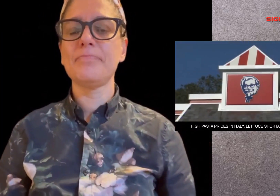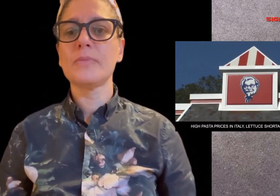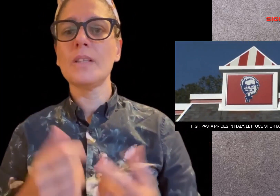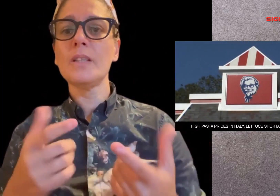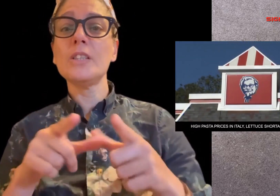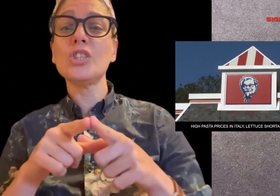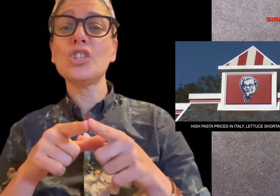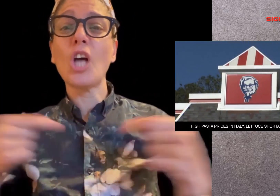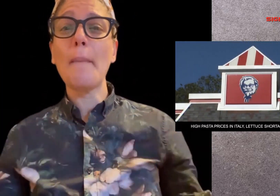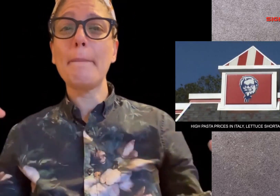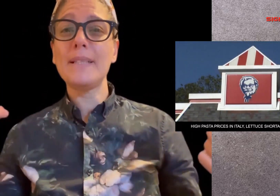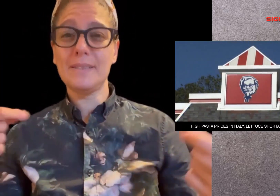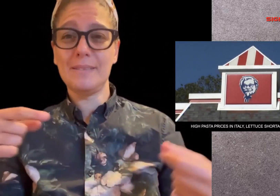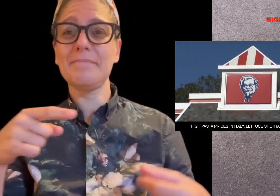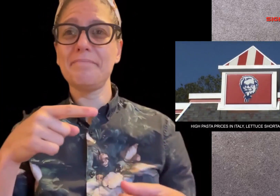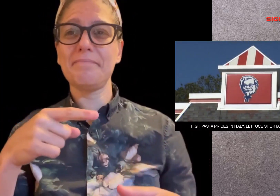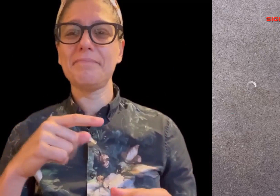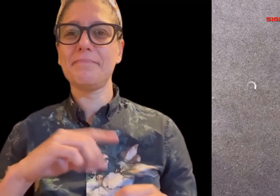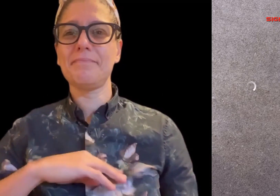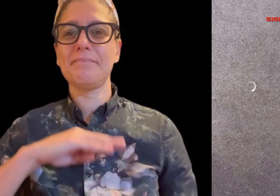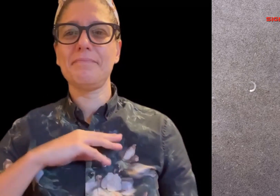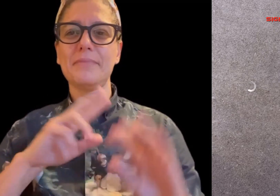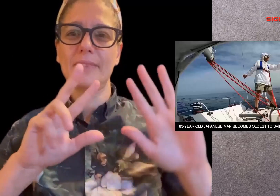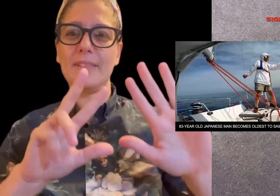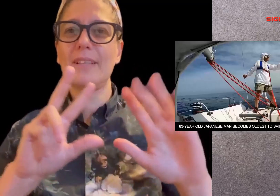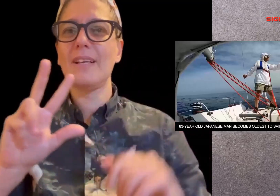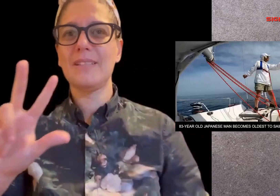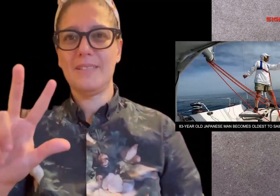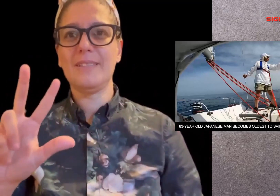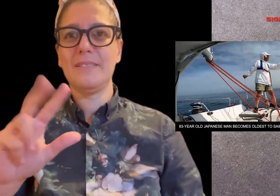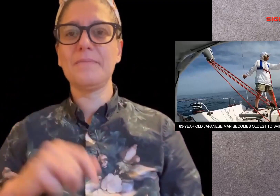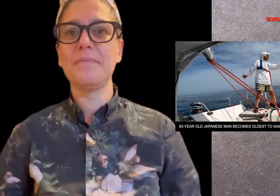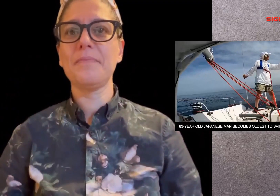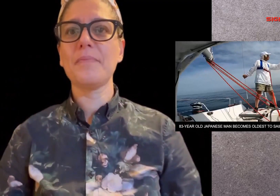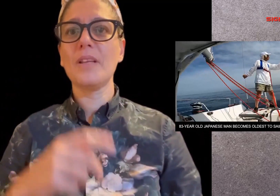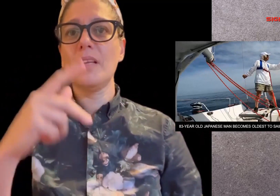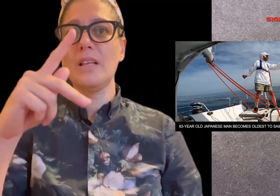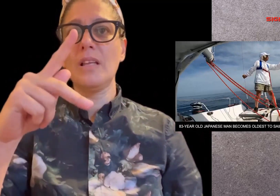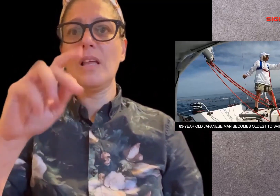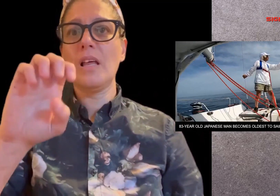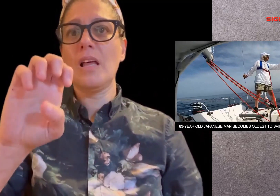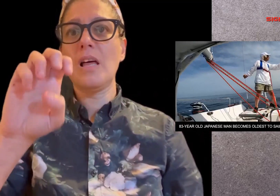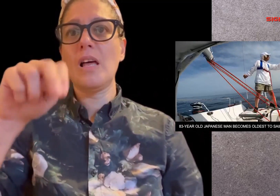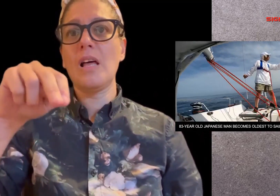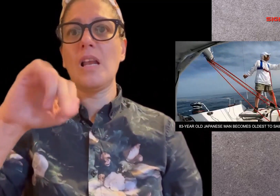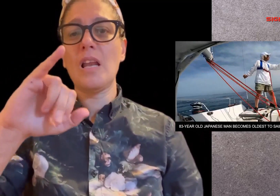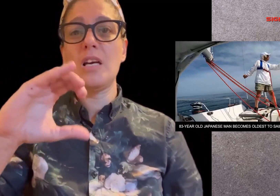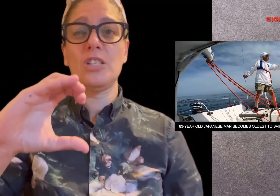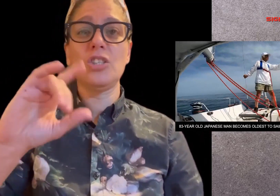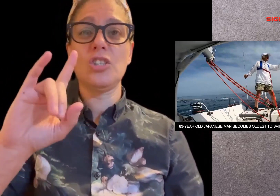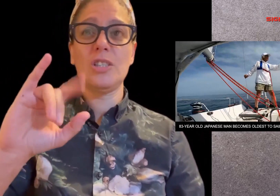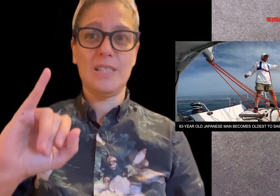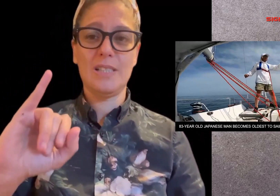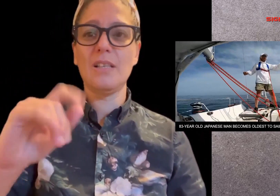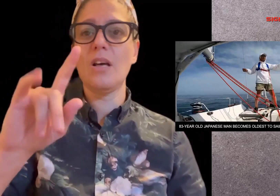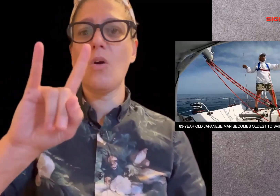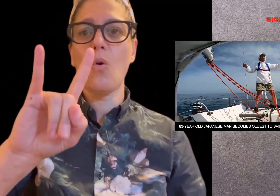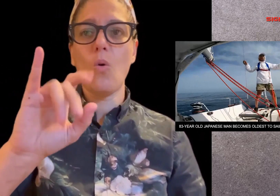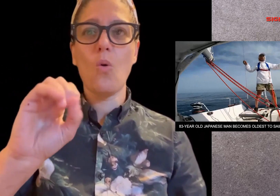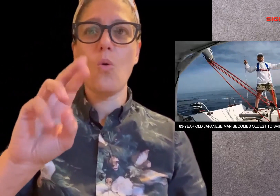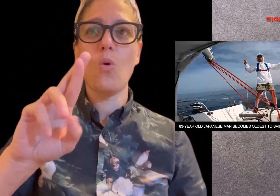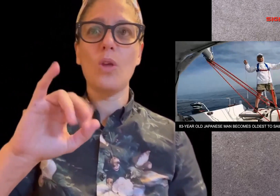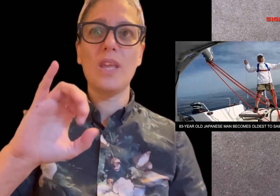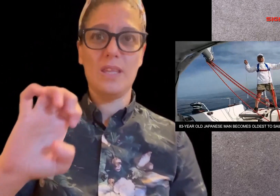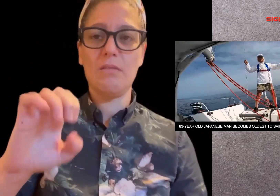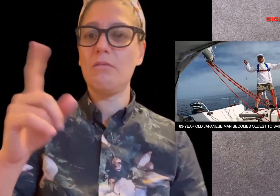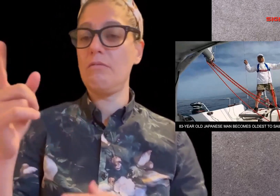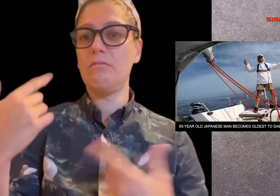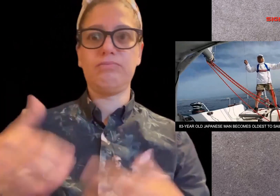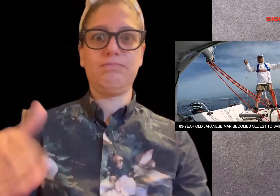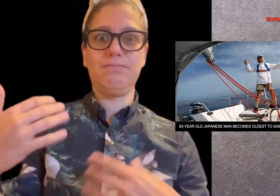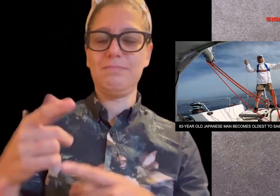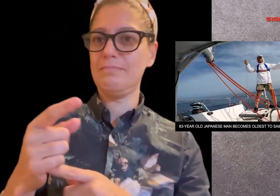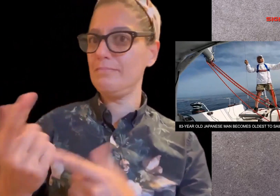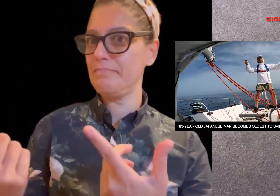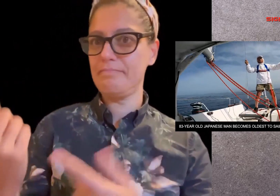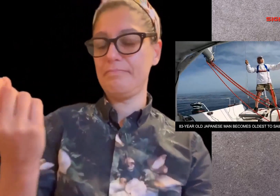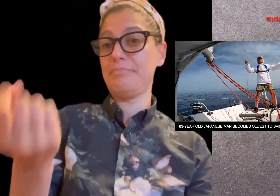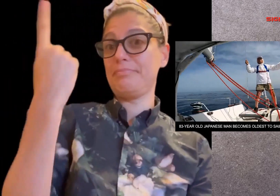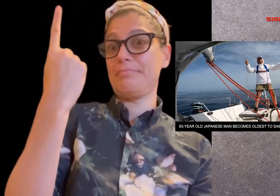until further notice 83-year-old Japanese ocean adventurer Kenichi